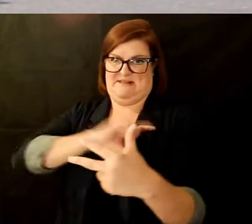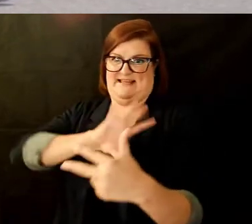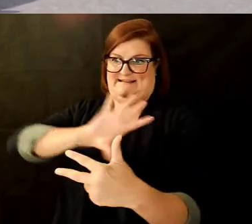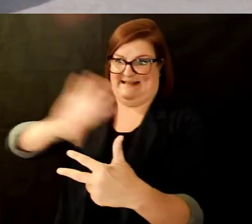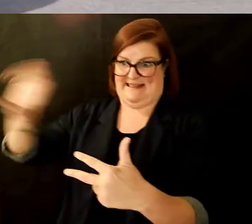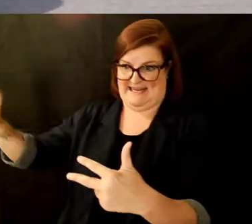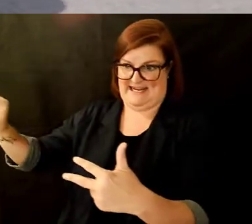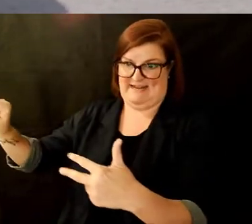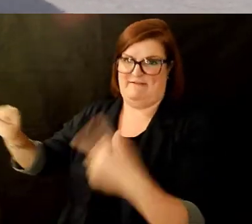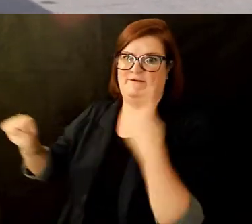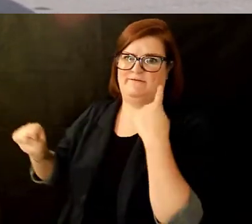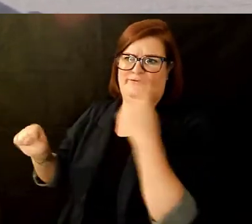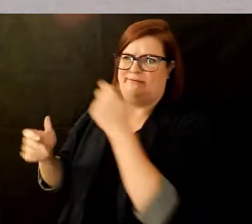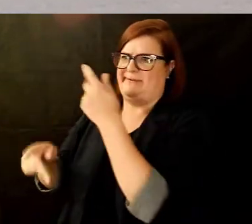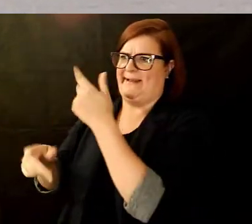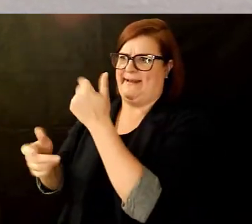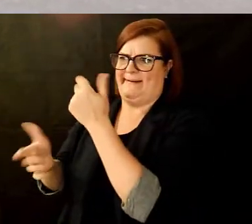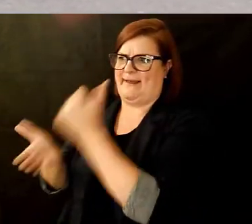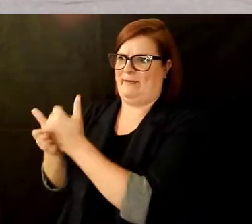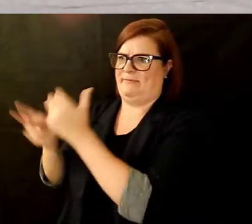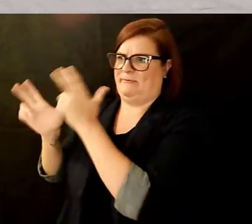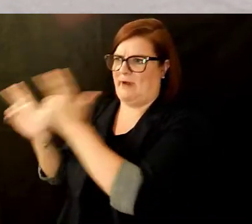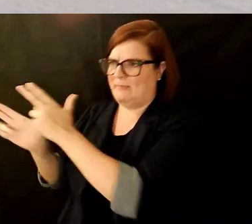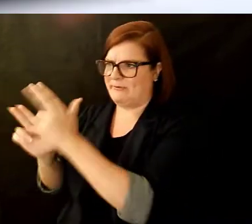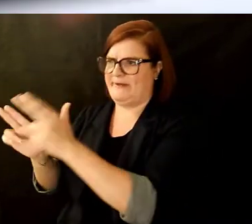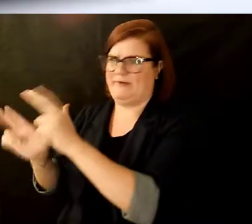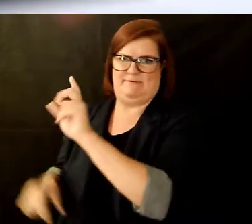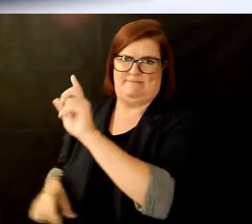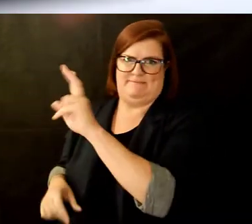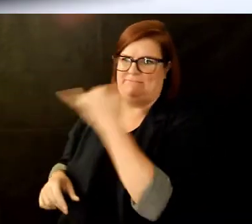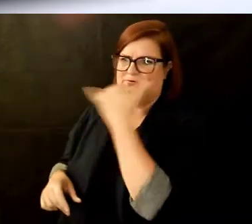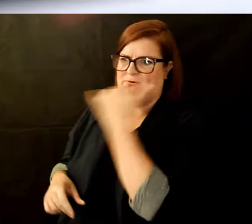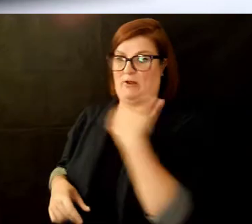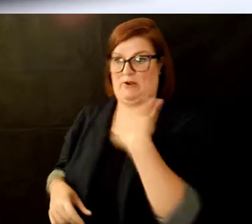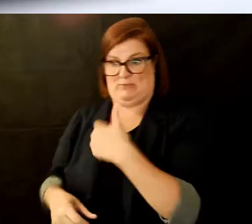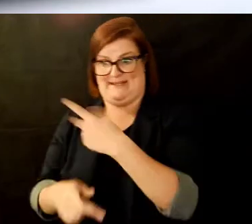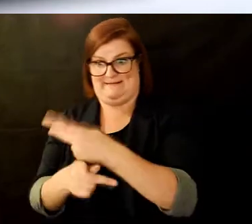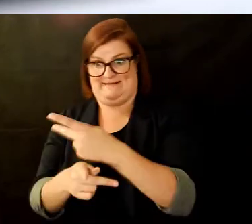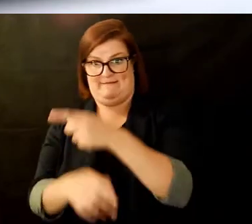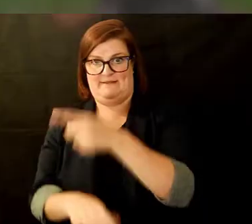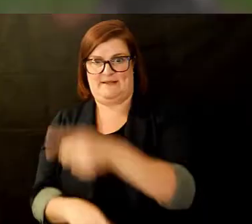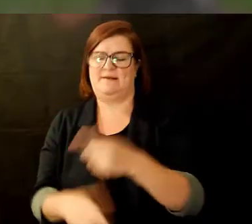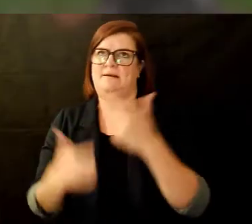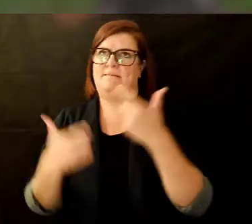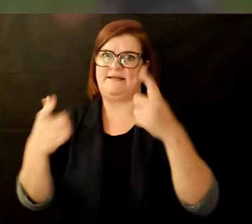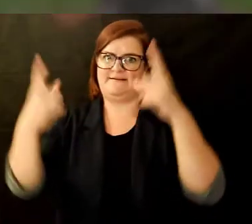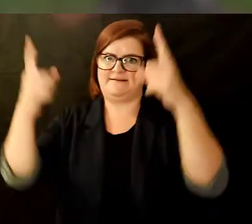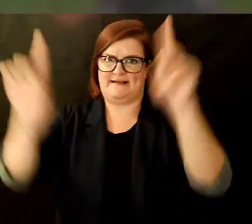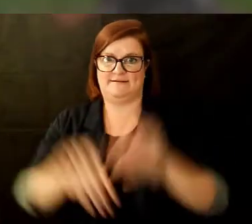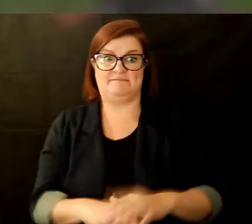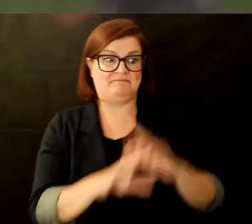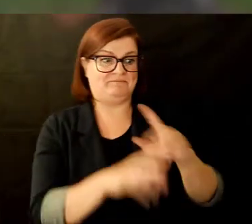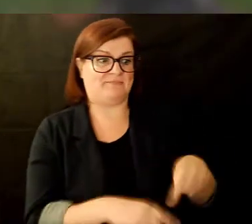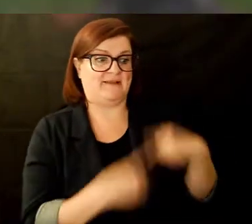to a robbery call or a domestic violence call, and then I think that that's an incredible success. To date, we've been on 450 calls.